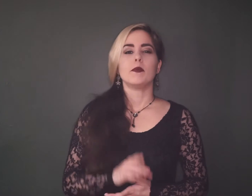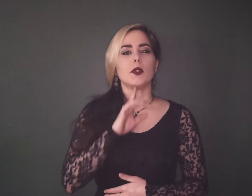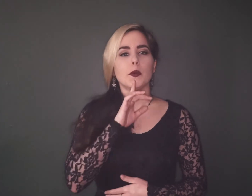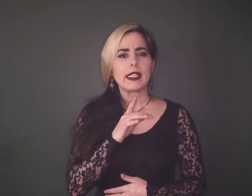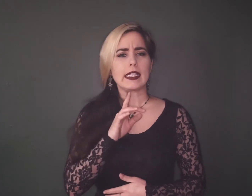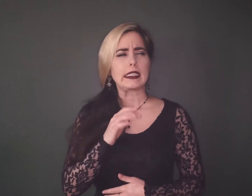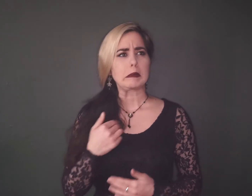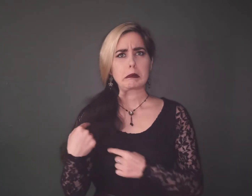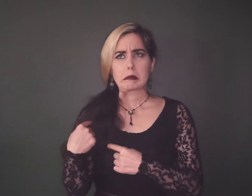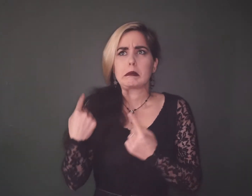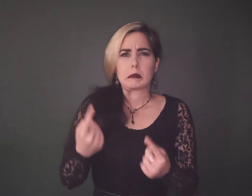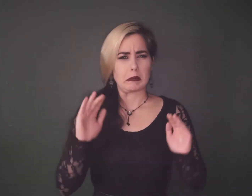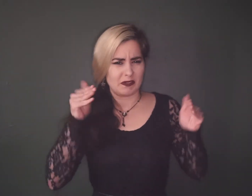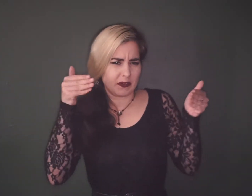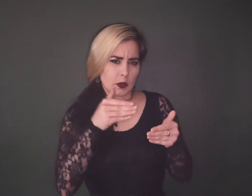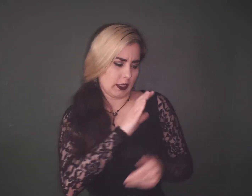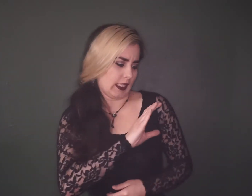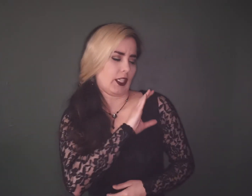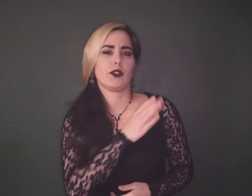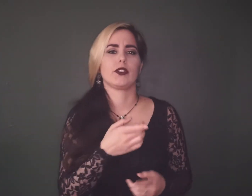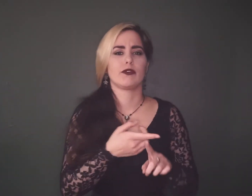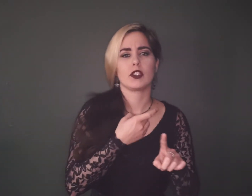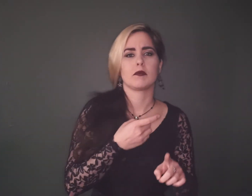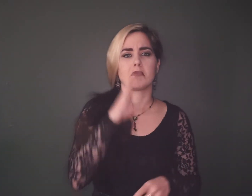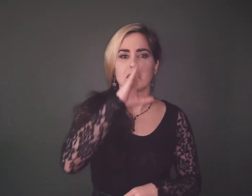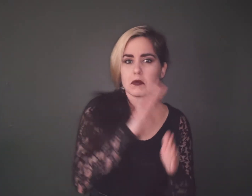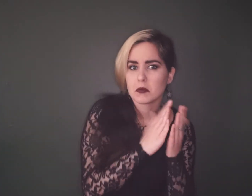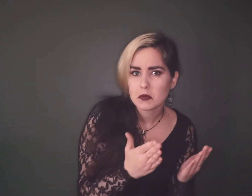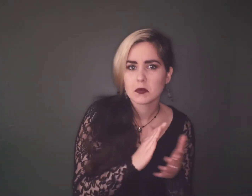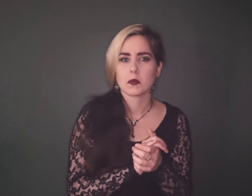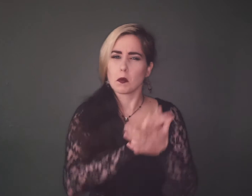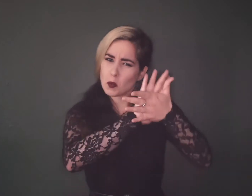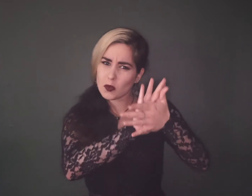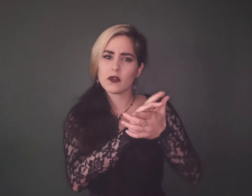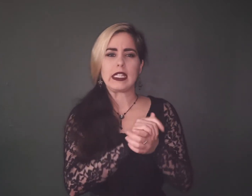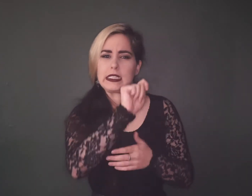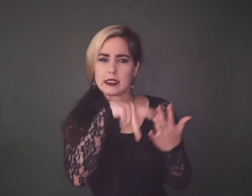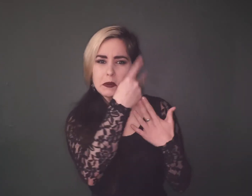Really thus far I've focused on characters from comic books movies TV shows...